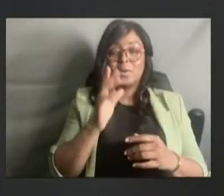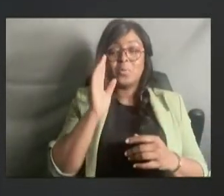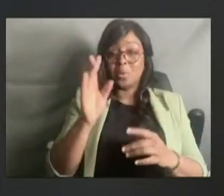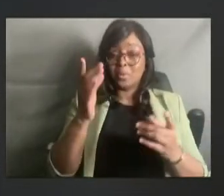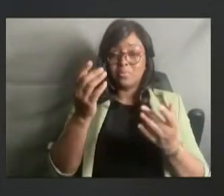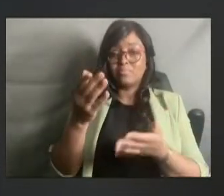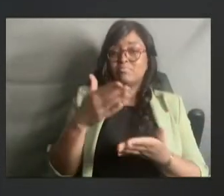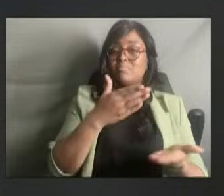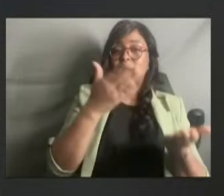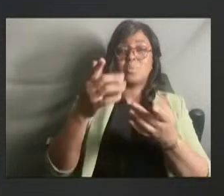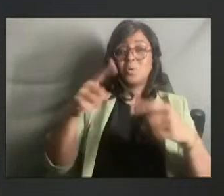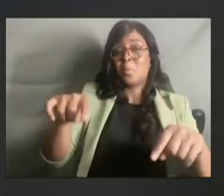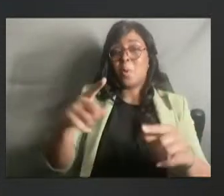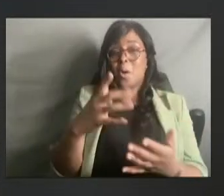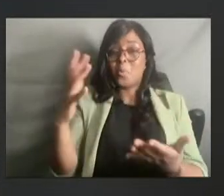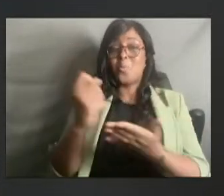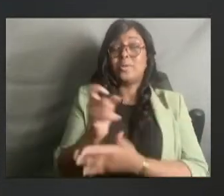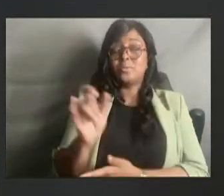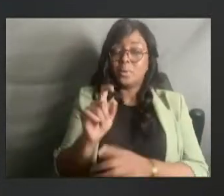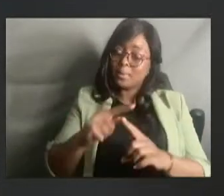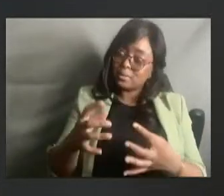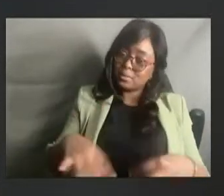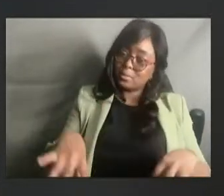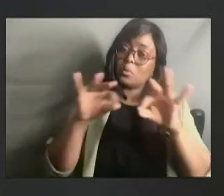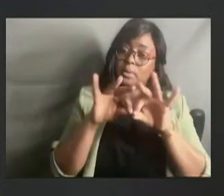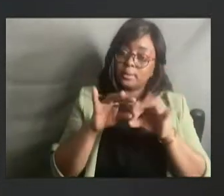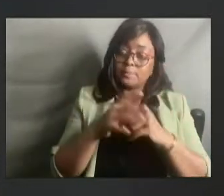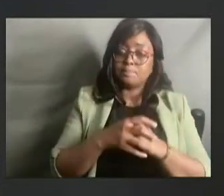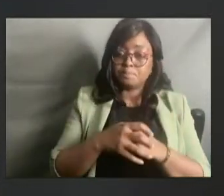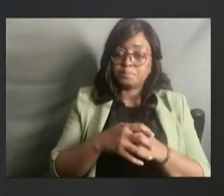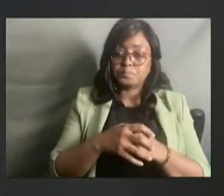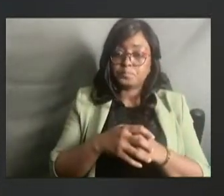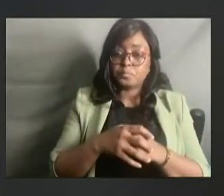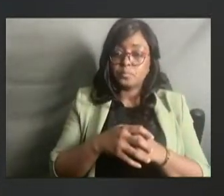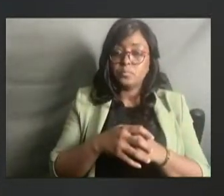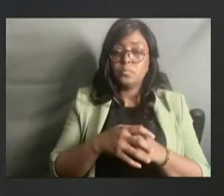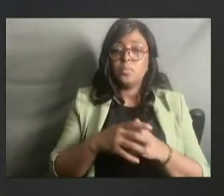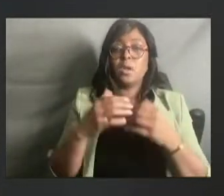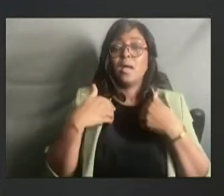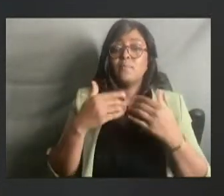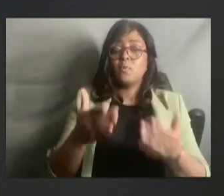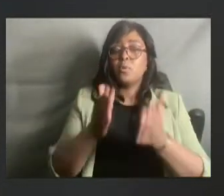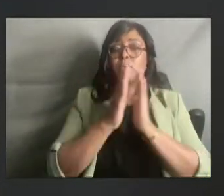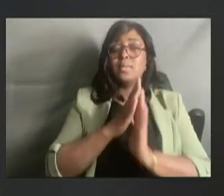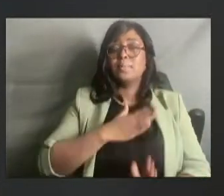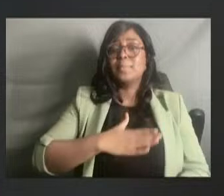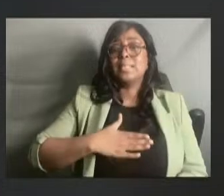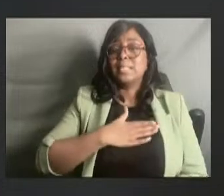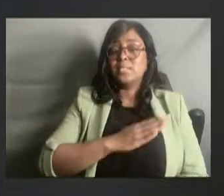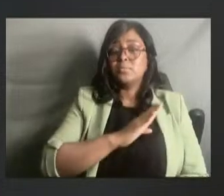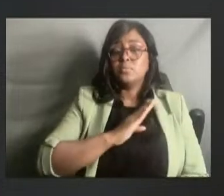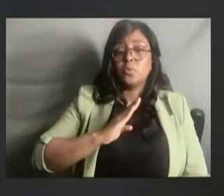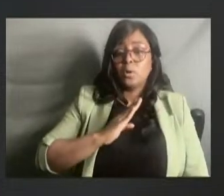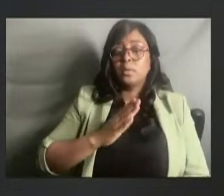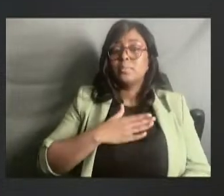we're going to we're going to bring them a win. And I'm going to bring you a win, hopefully.